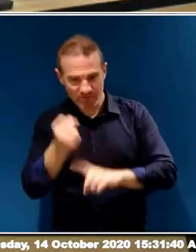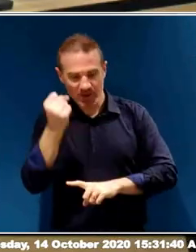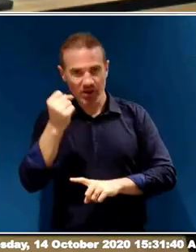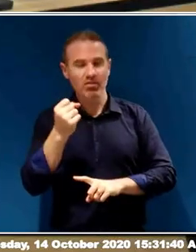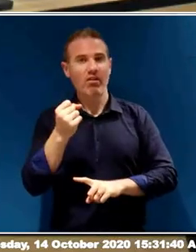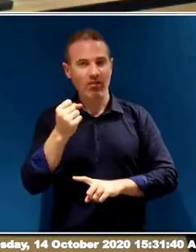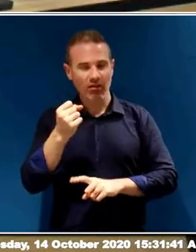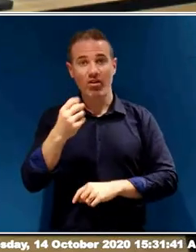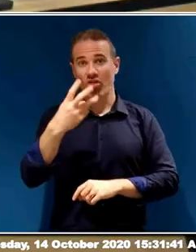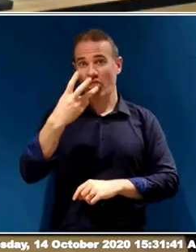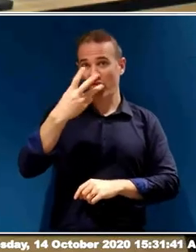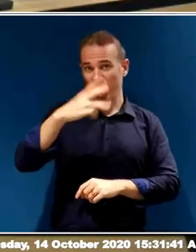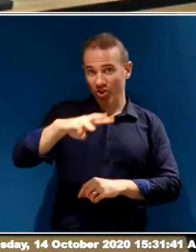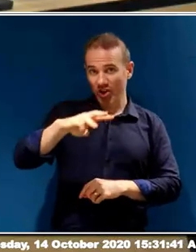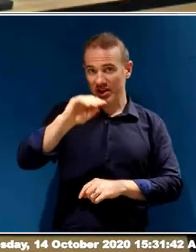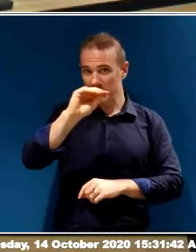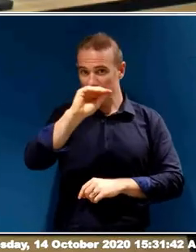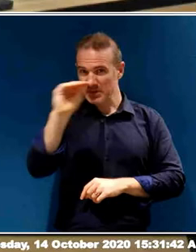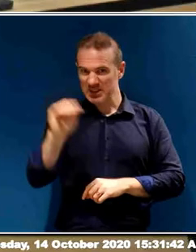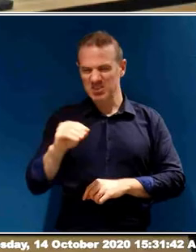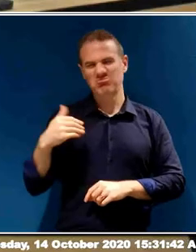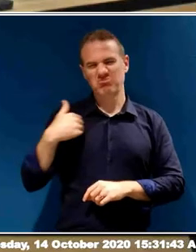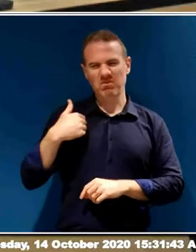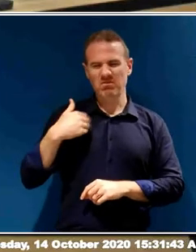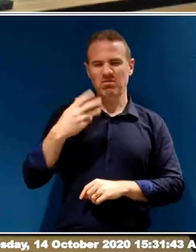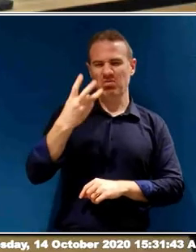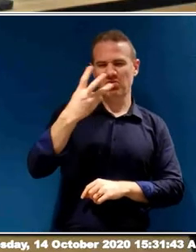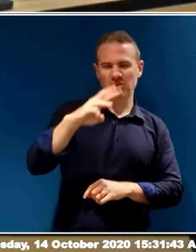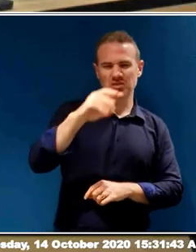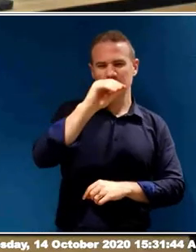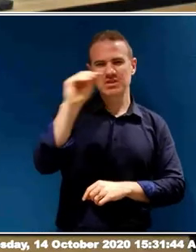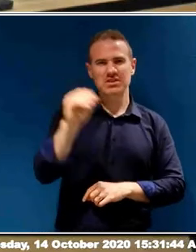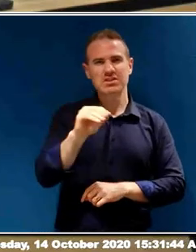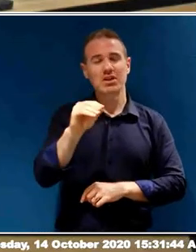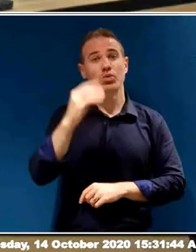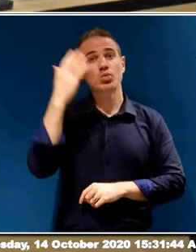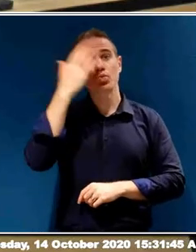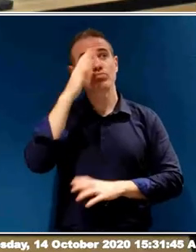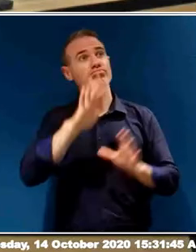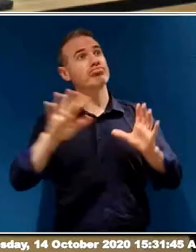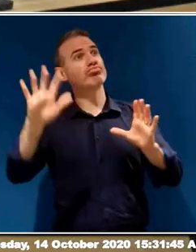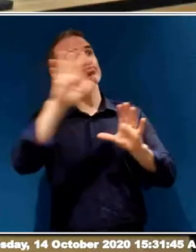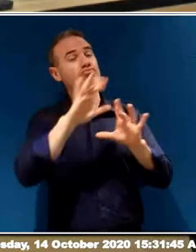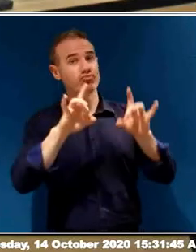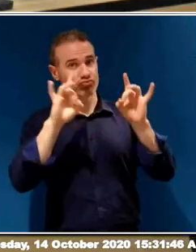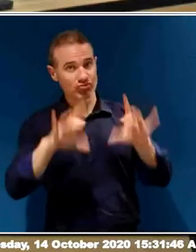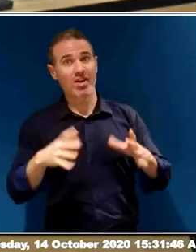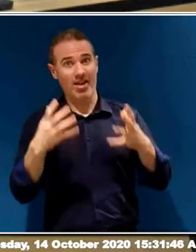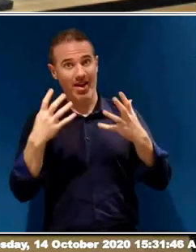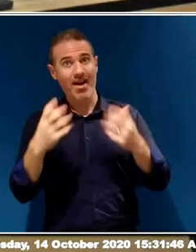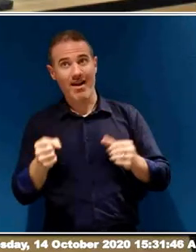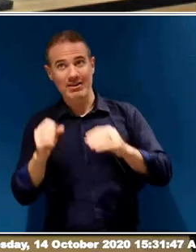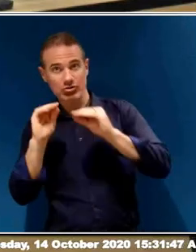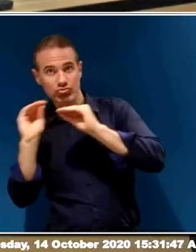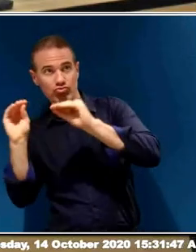Australia have been trained to implement positive behaviour support? Yes, that's correct.